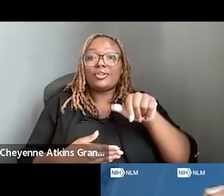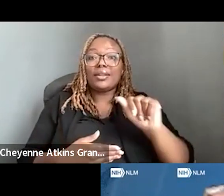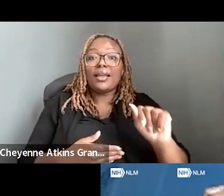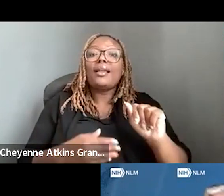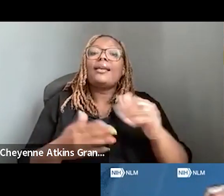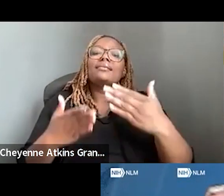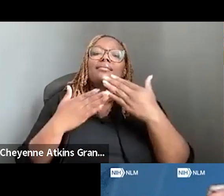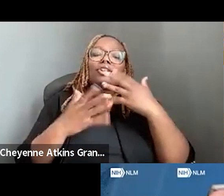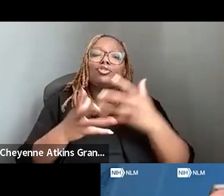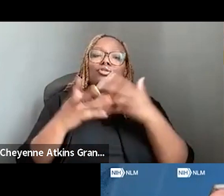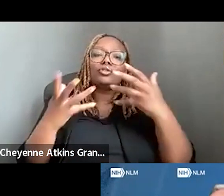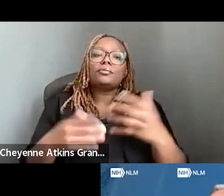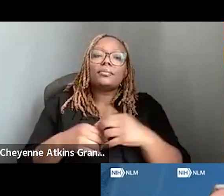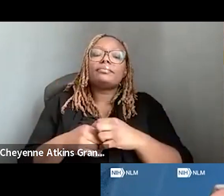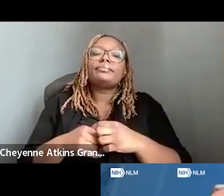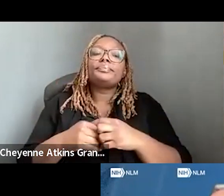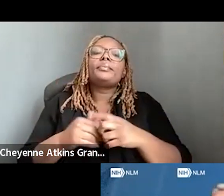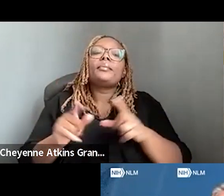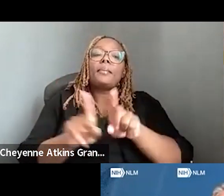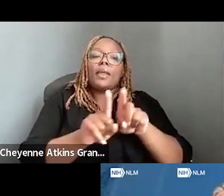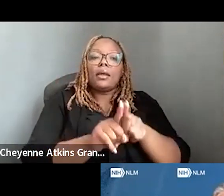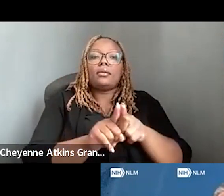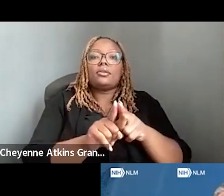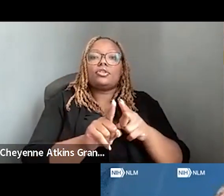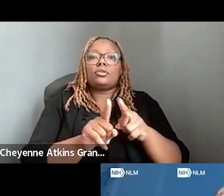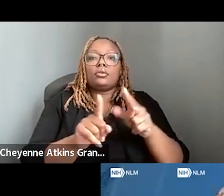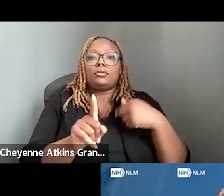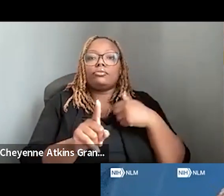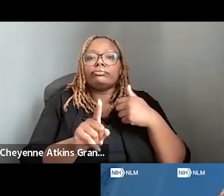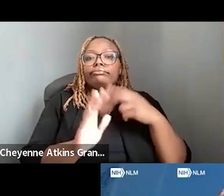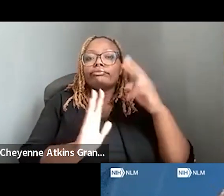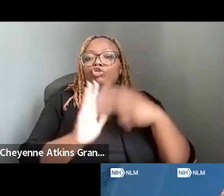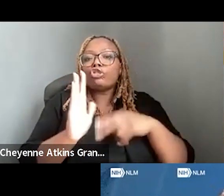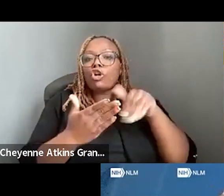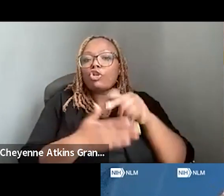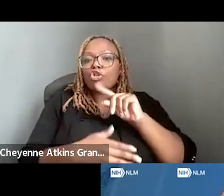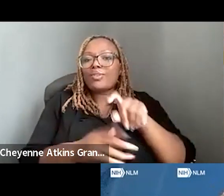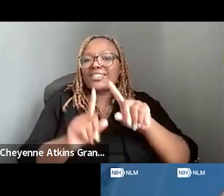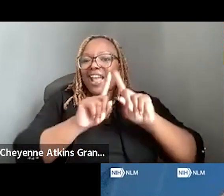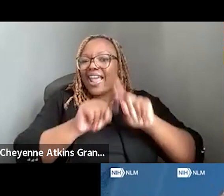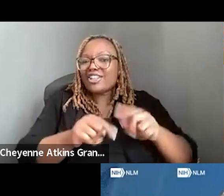Thank you for that. So do take a look at those questions that have already been answered, and we're going to --